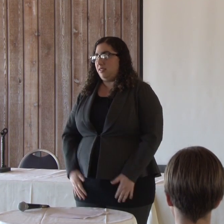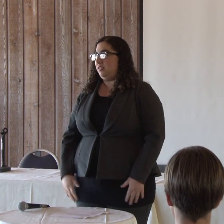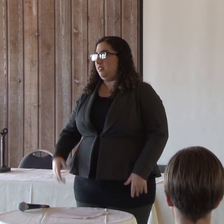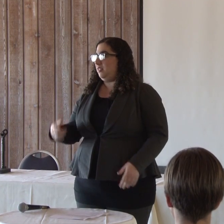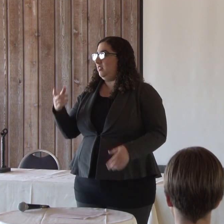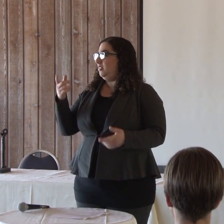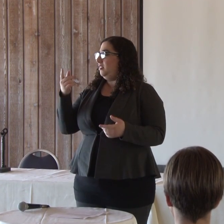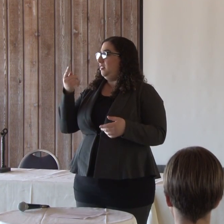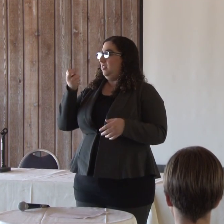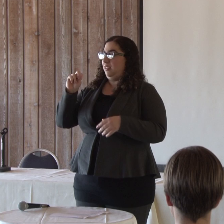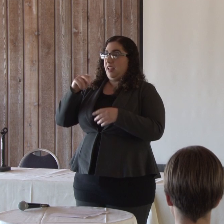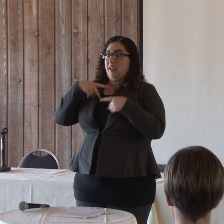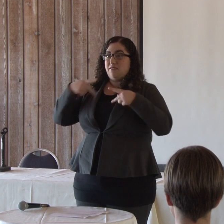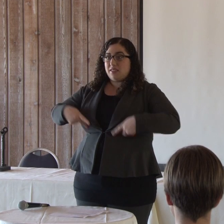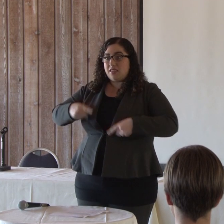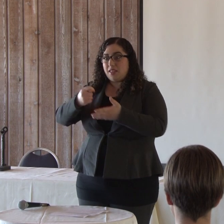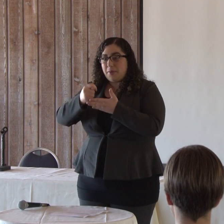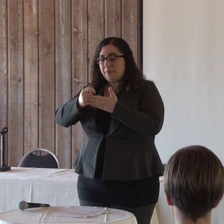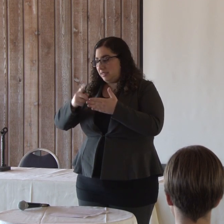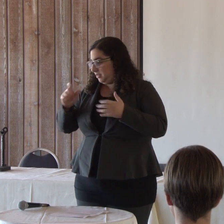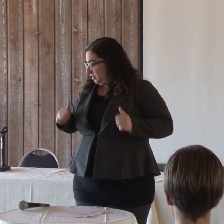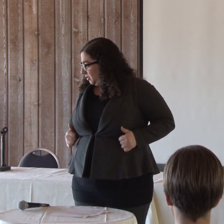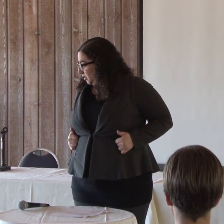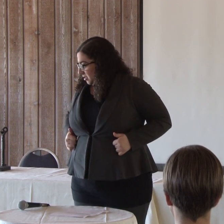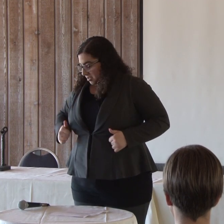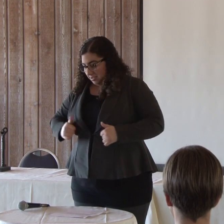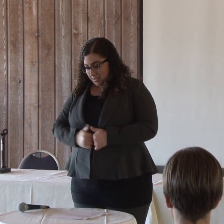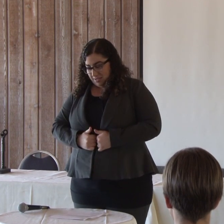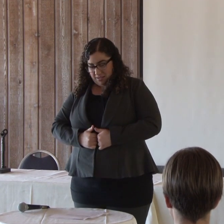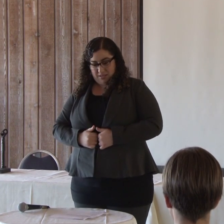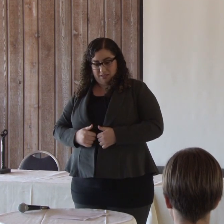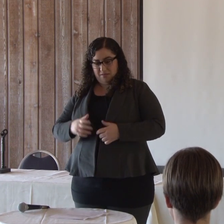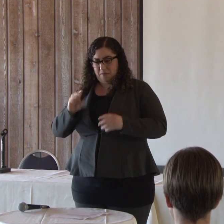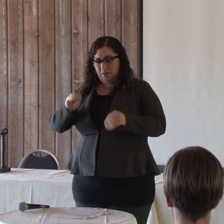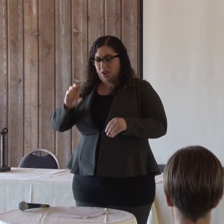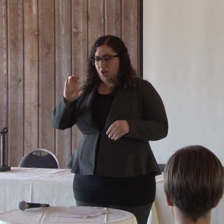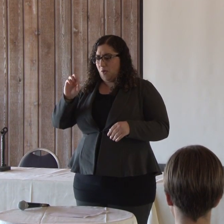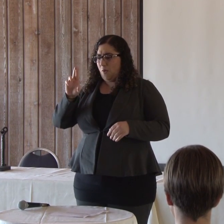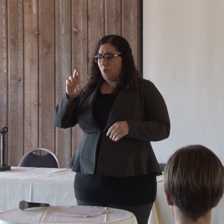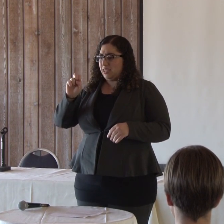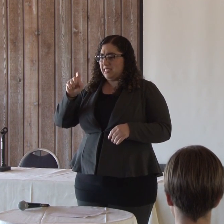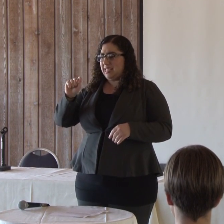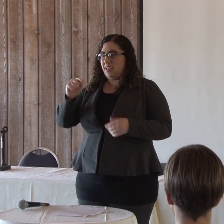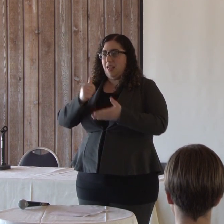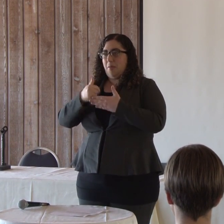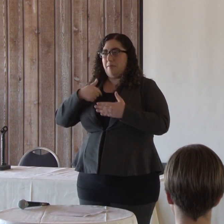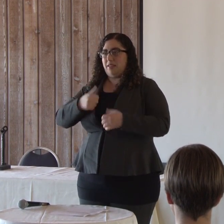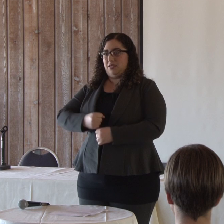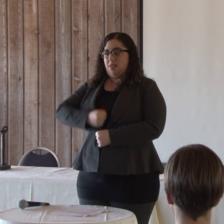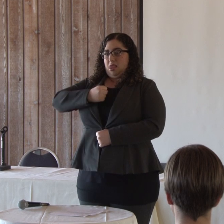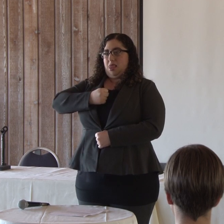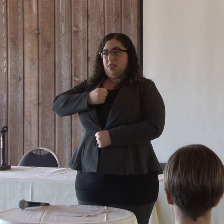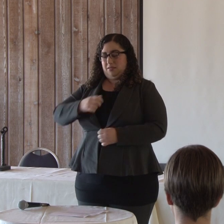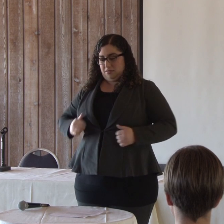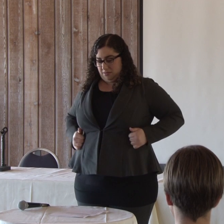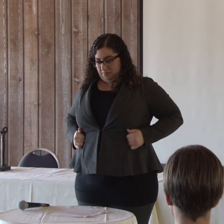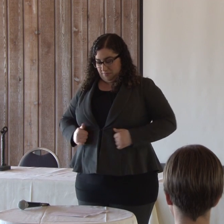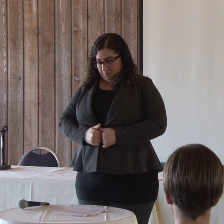know why my legs couldn't move. I wasn't sure what was happening.